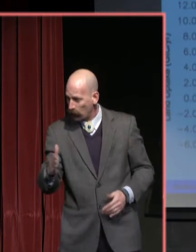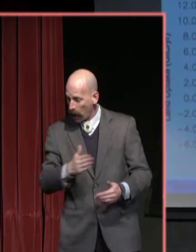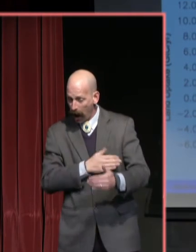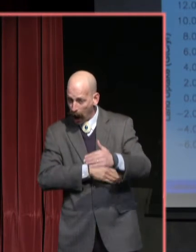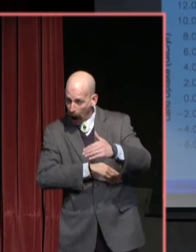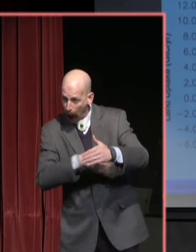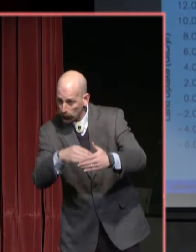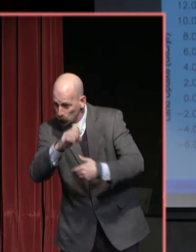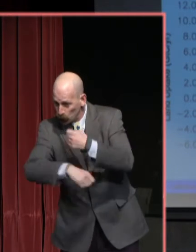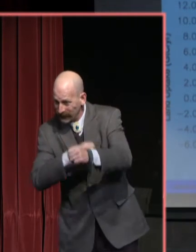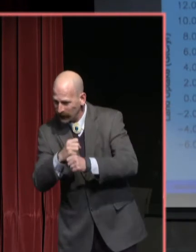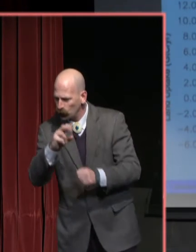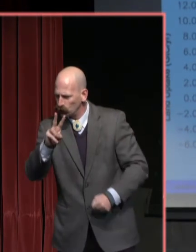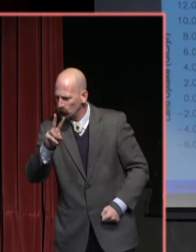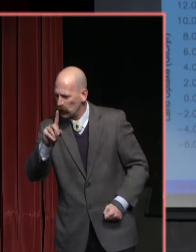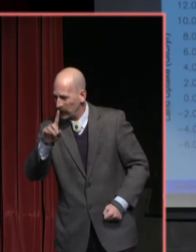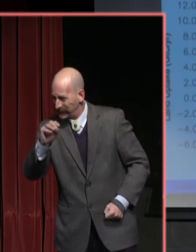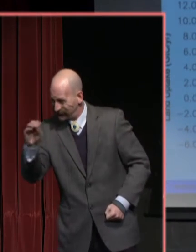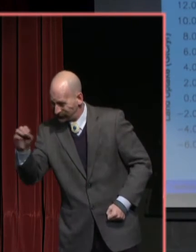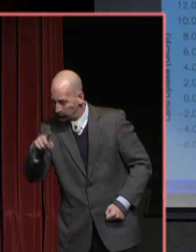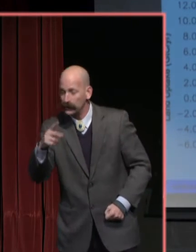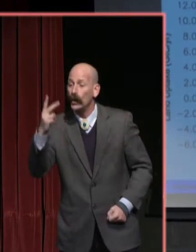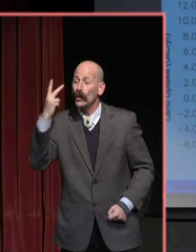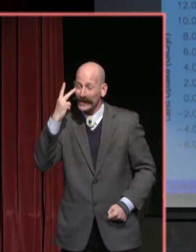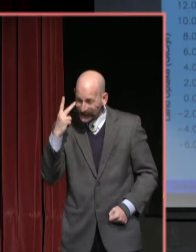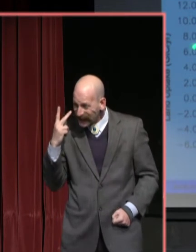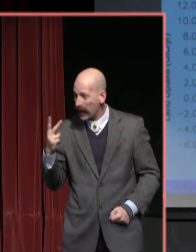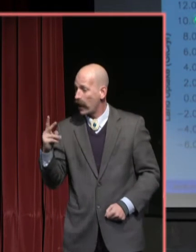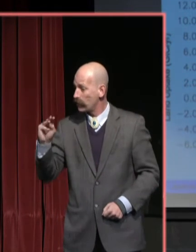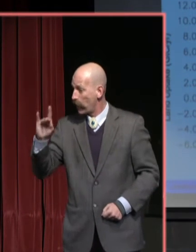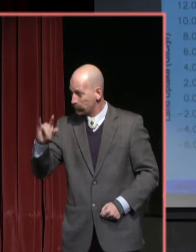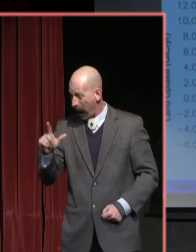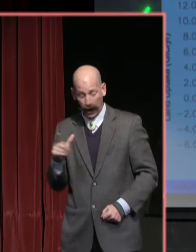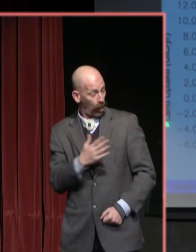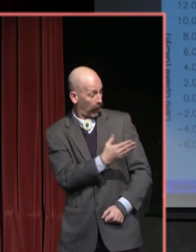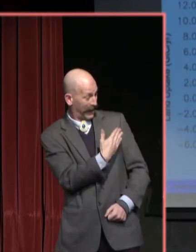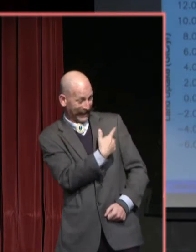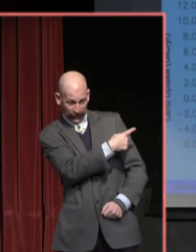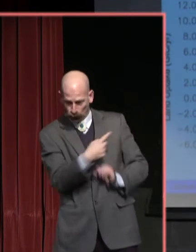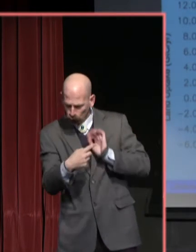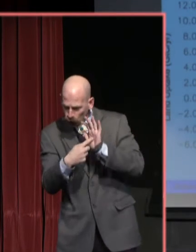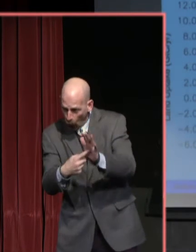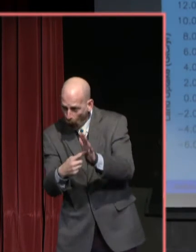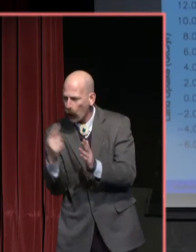and we've got 15 different models predicting on the left-hand side how much the forests will take